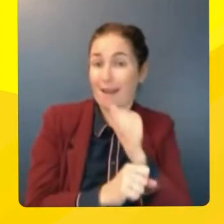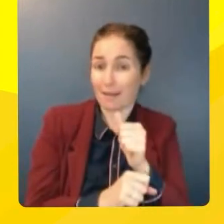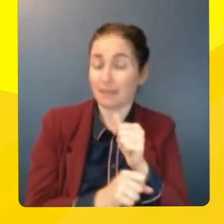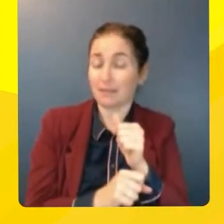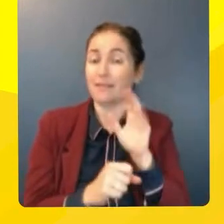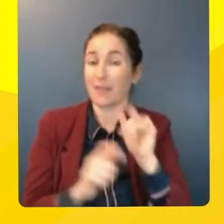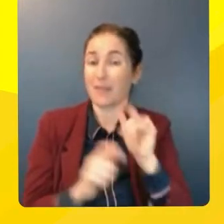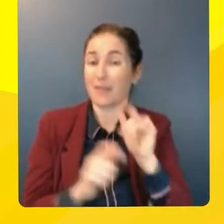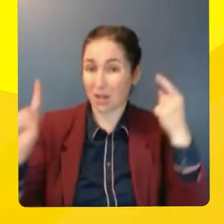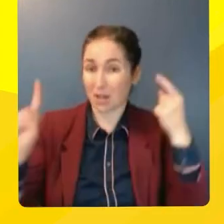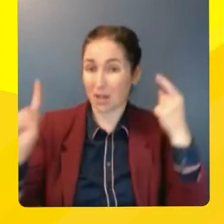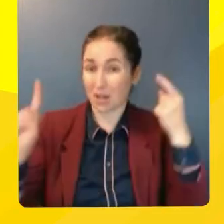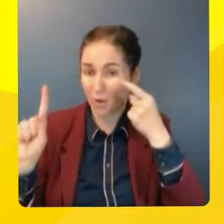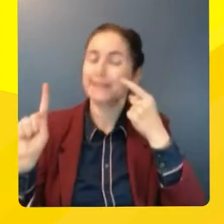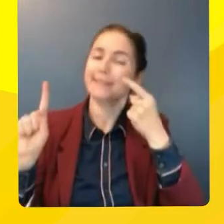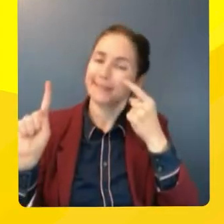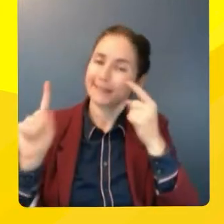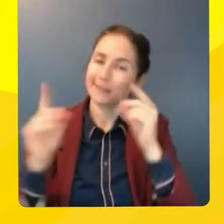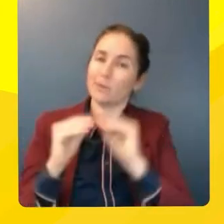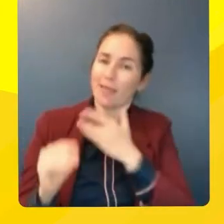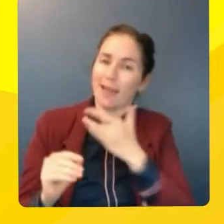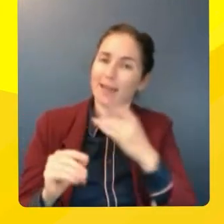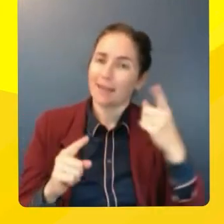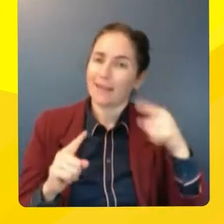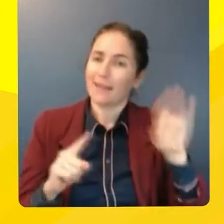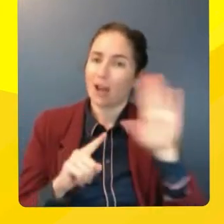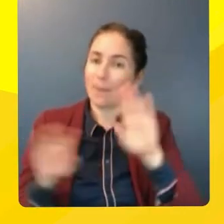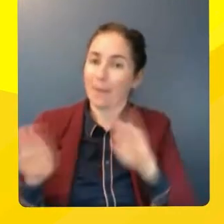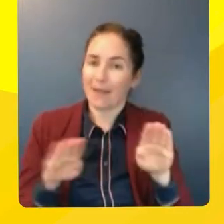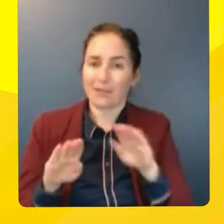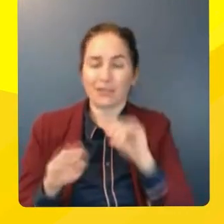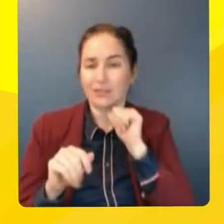it's more likely that their behaviors are not goal aligned.